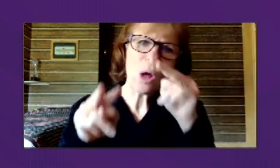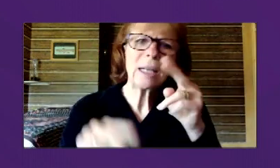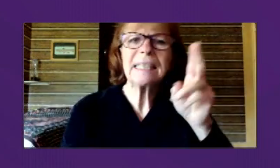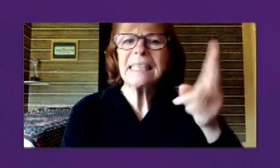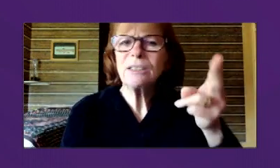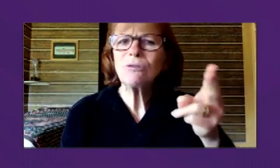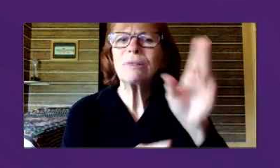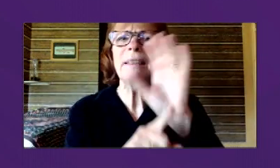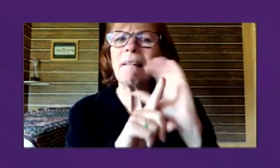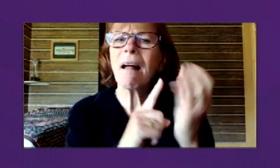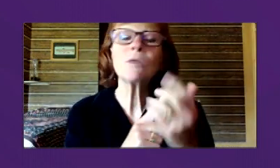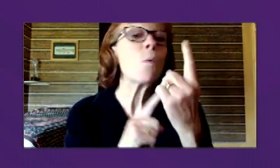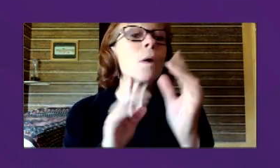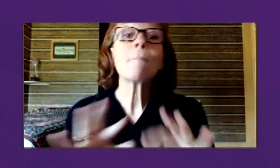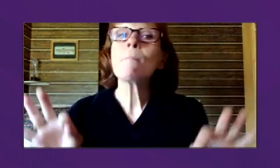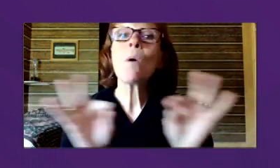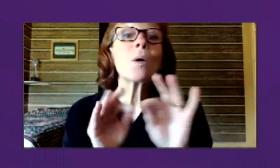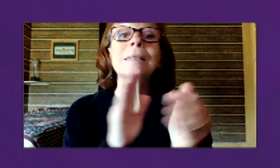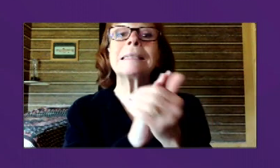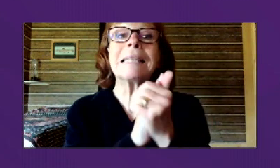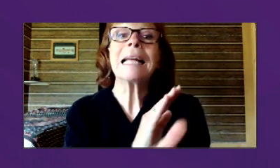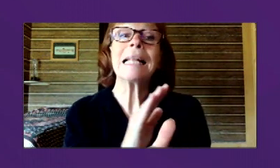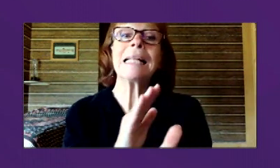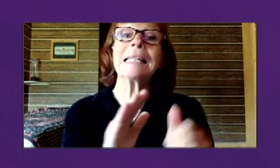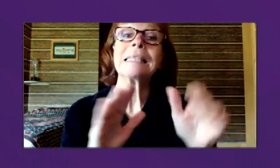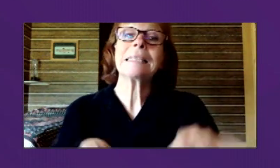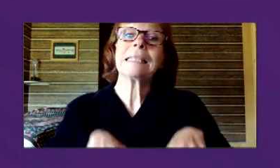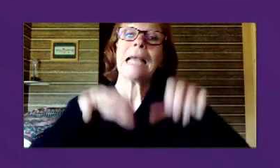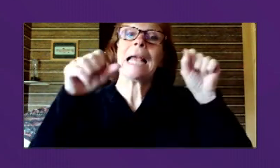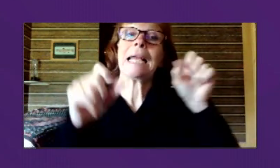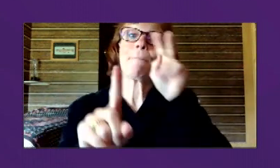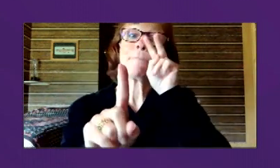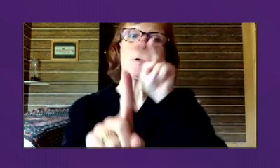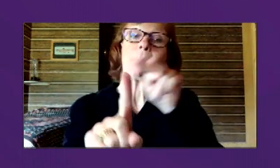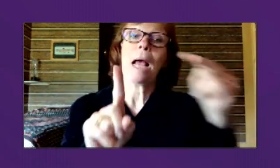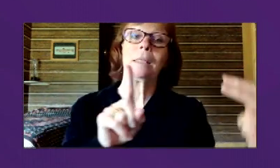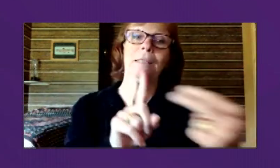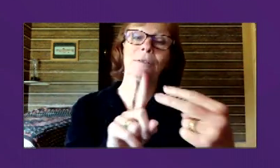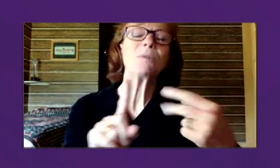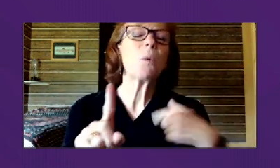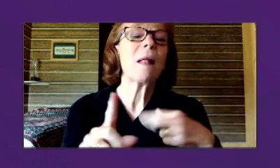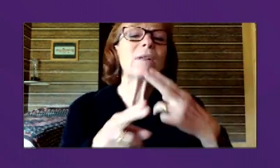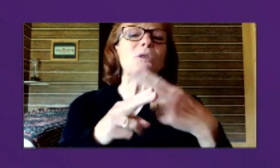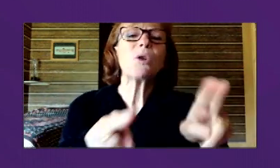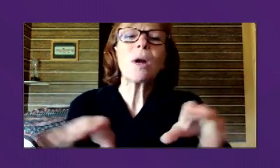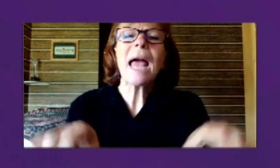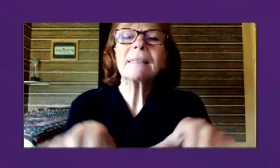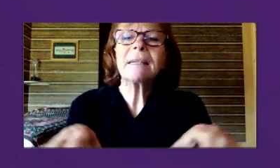skill to use is perspective-taking. We're gonna do a short activity on perspective-taking. So I'd